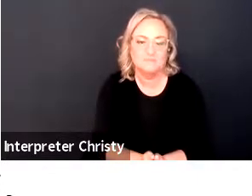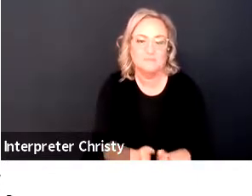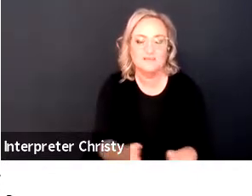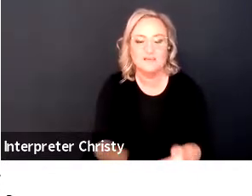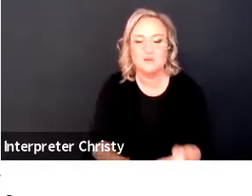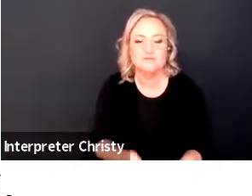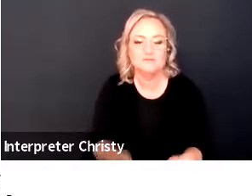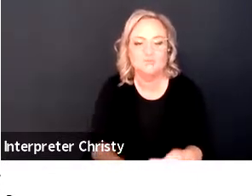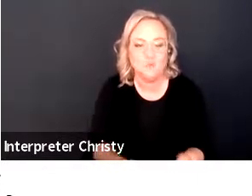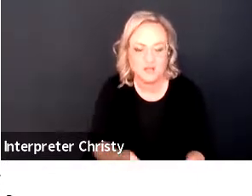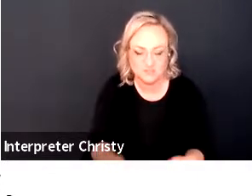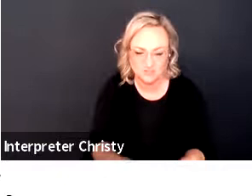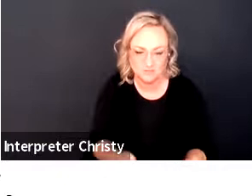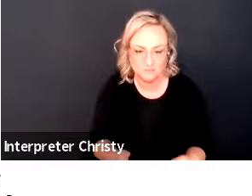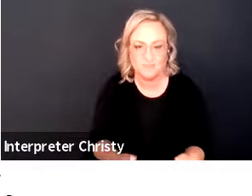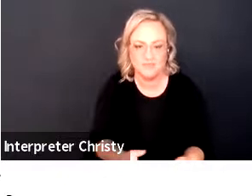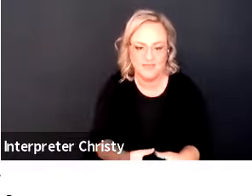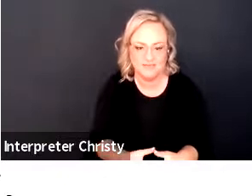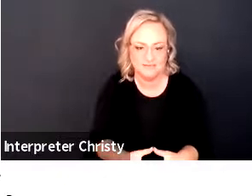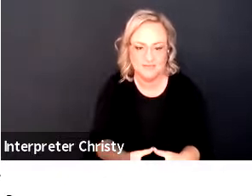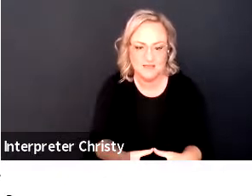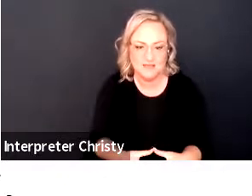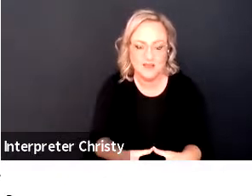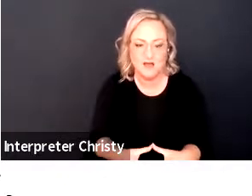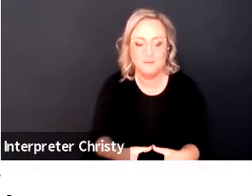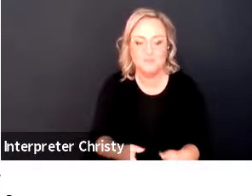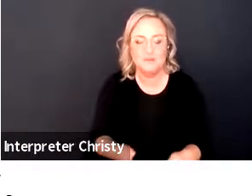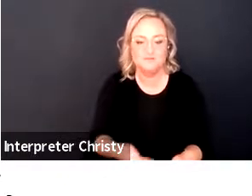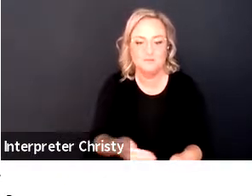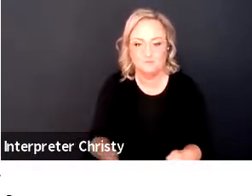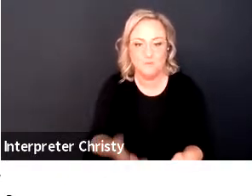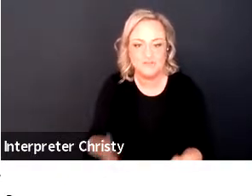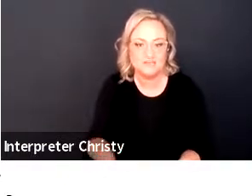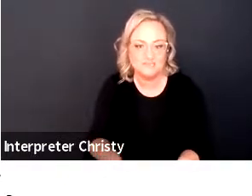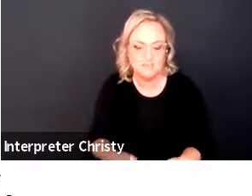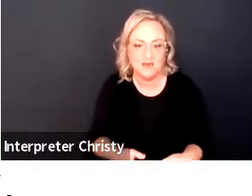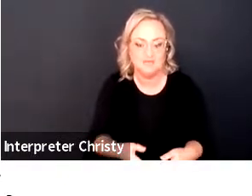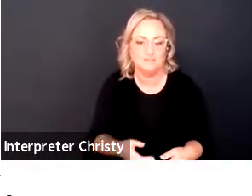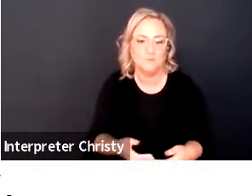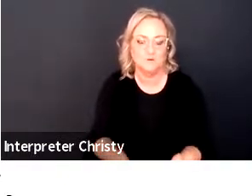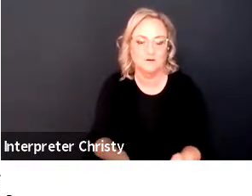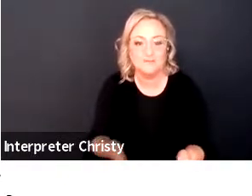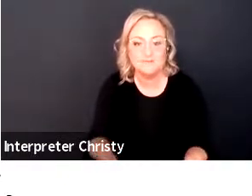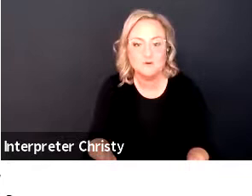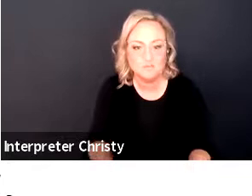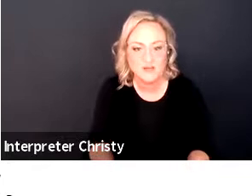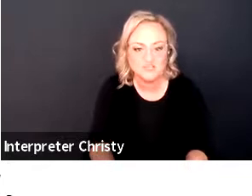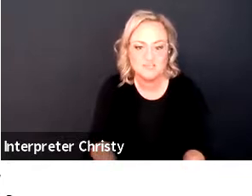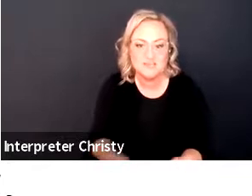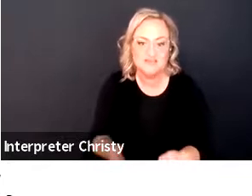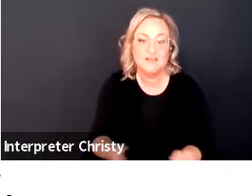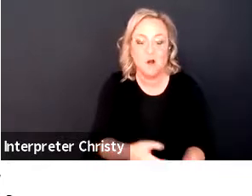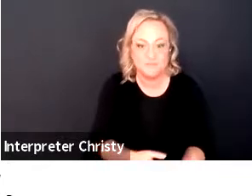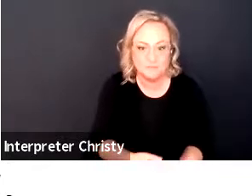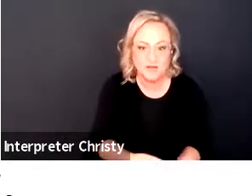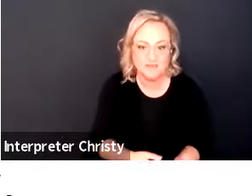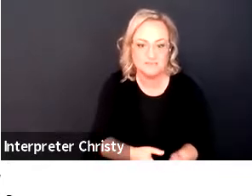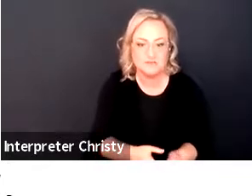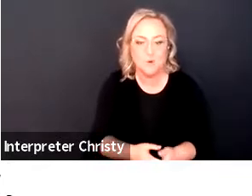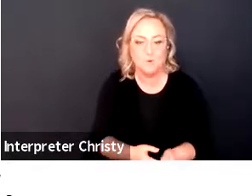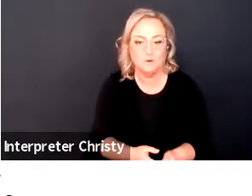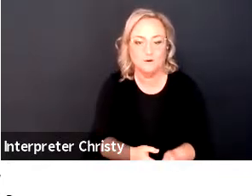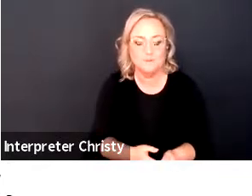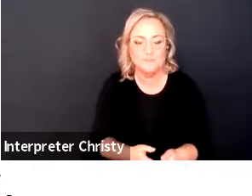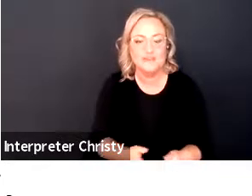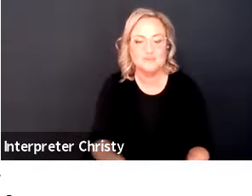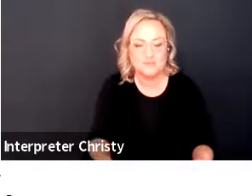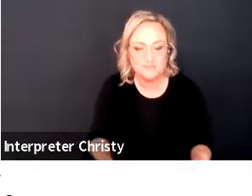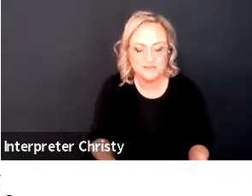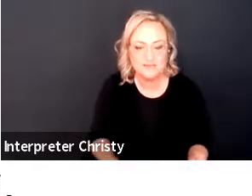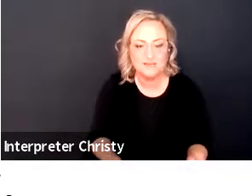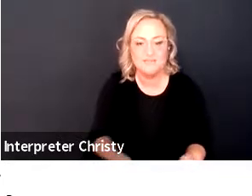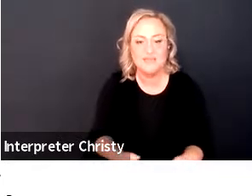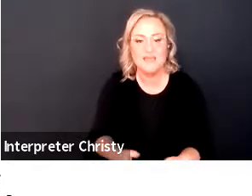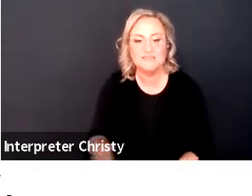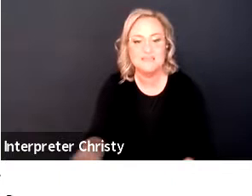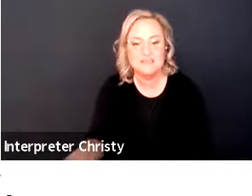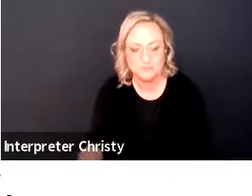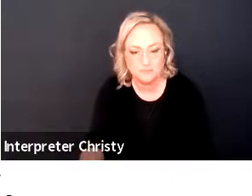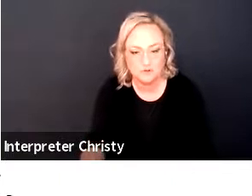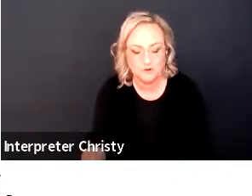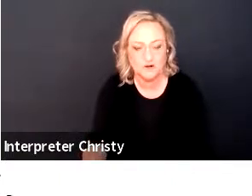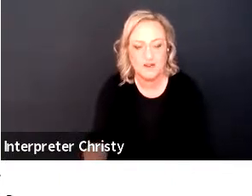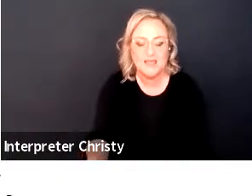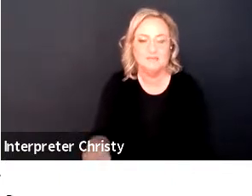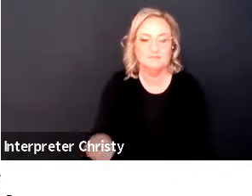Interpreter Christy : feeling like you have to rush through things and people have to rush to get to the bus or they feel rushed getting on the bus or meetings are limited and they can't see the interpreter and.